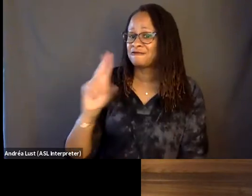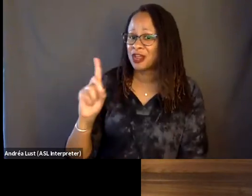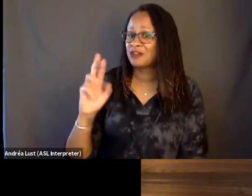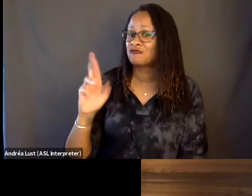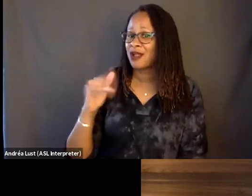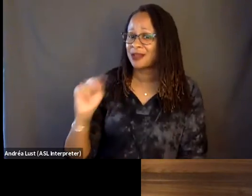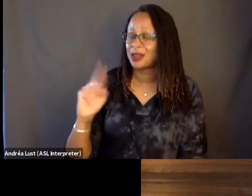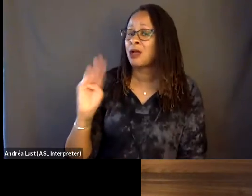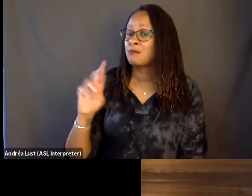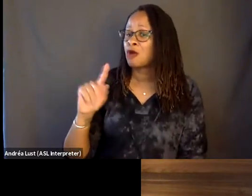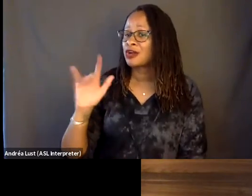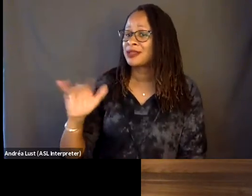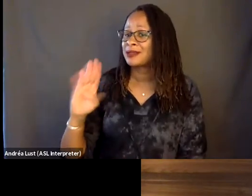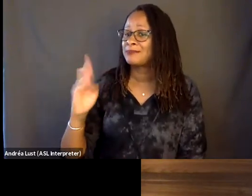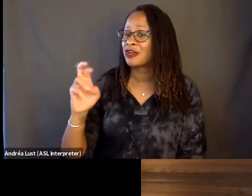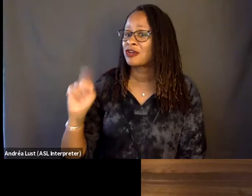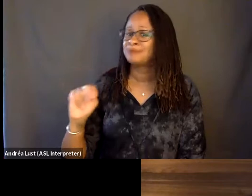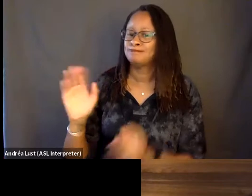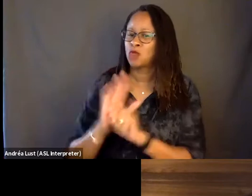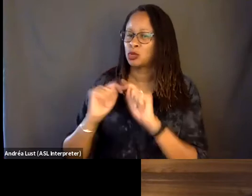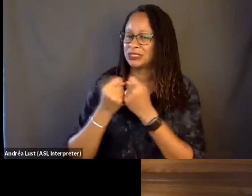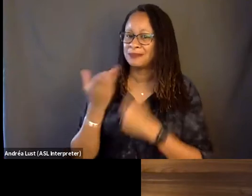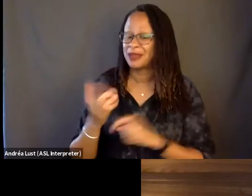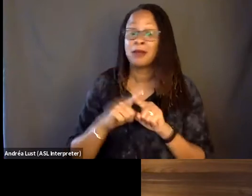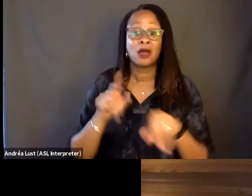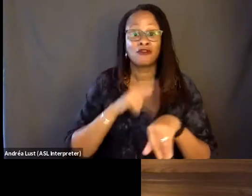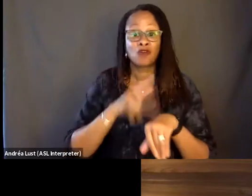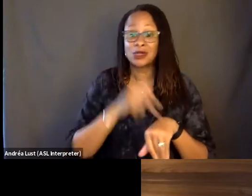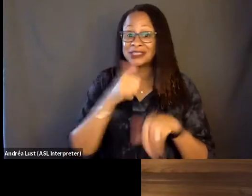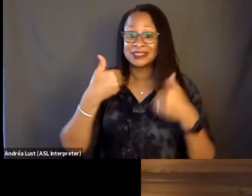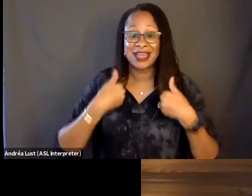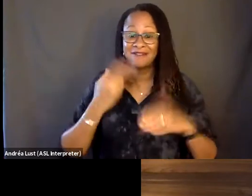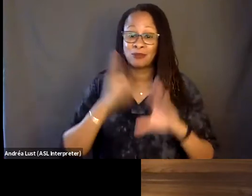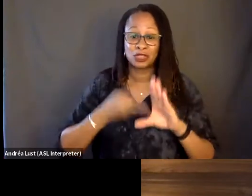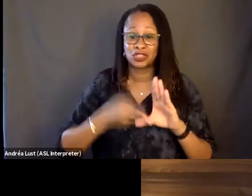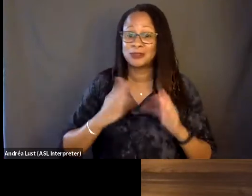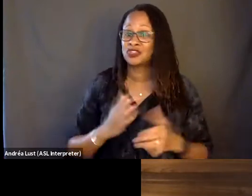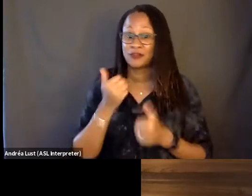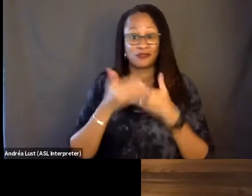and the team there. But of course, I didn't have the participation of everyone else.